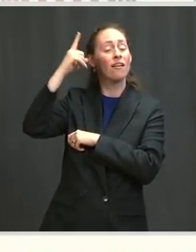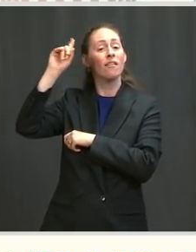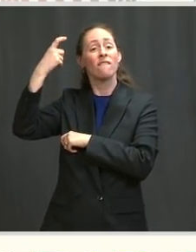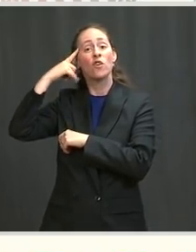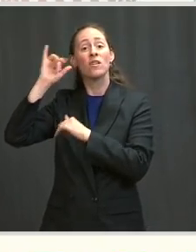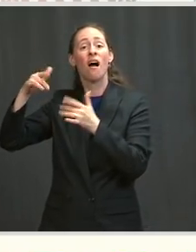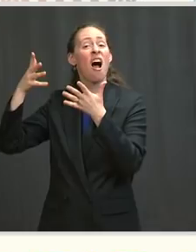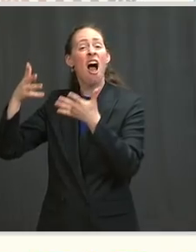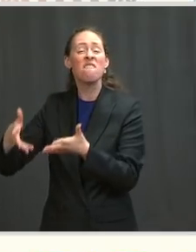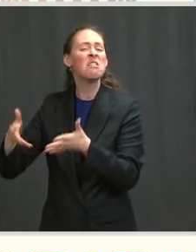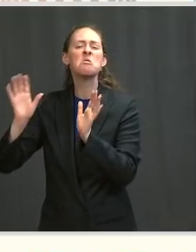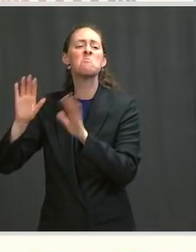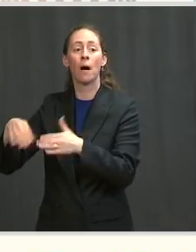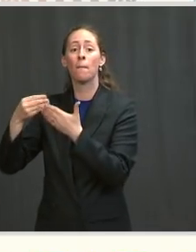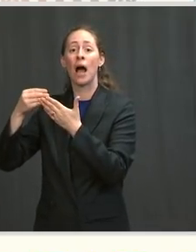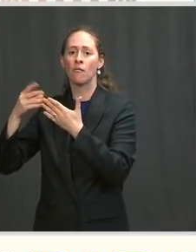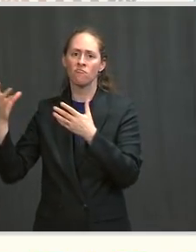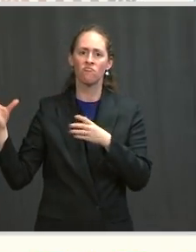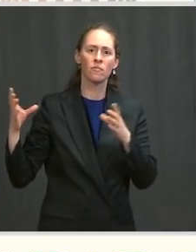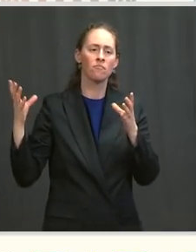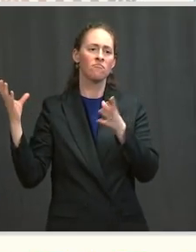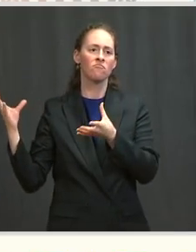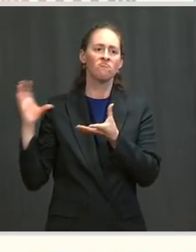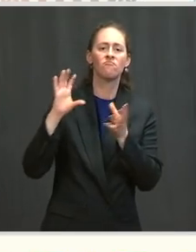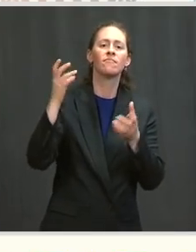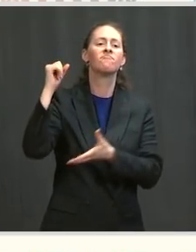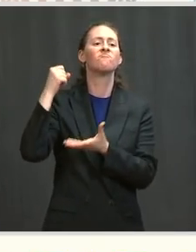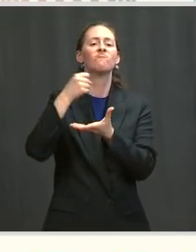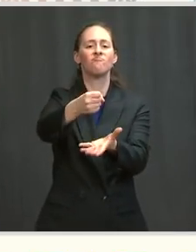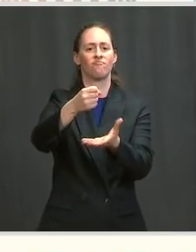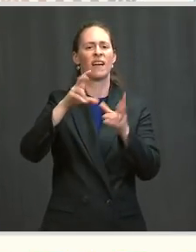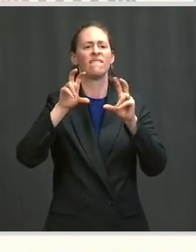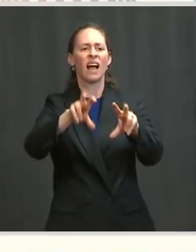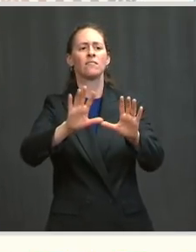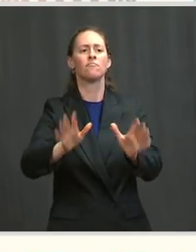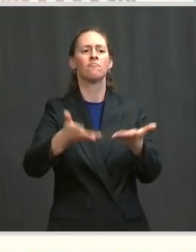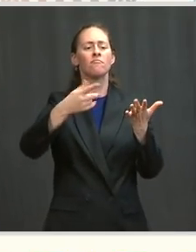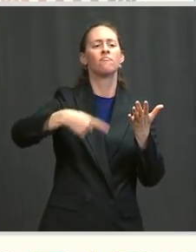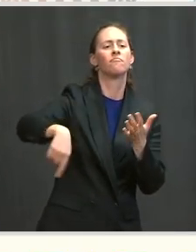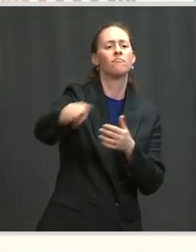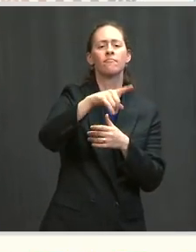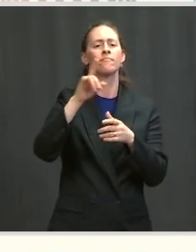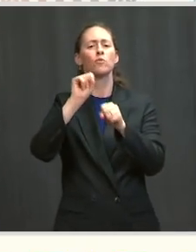Because in his working with everyone from YMCAs to all the -- all the --